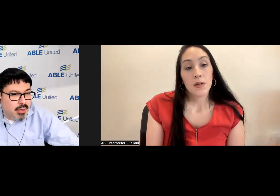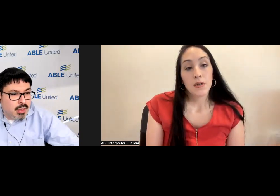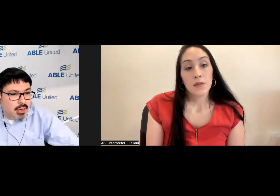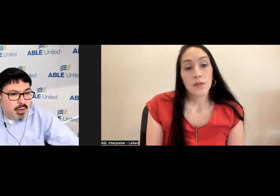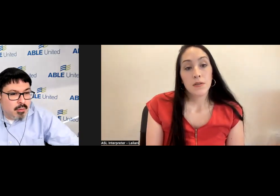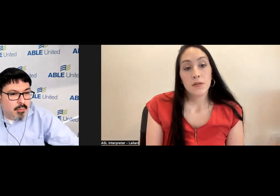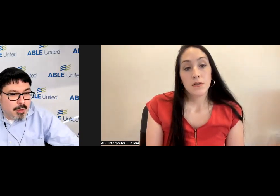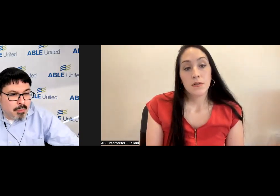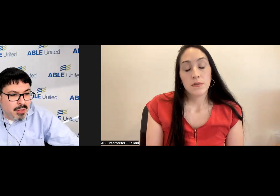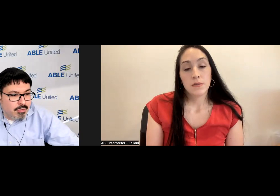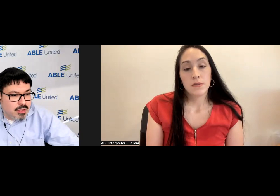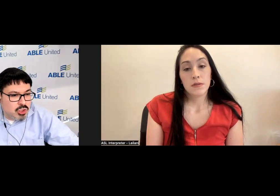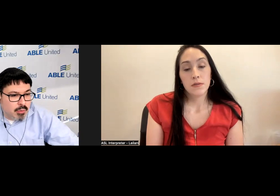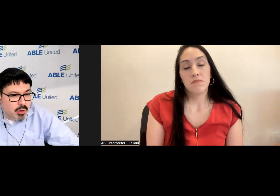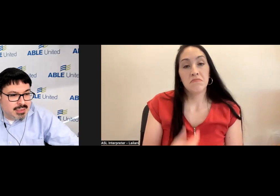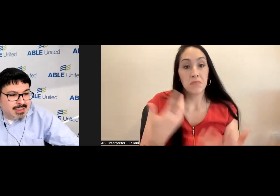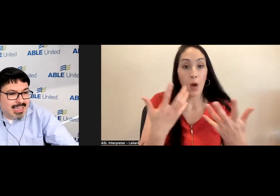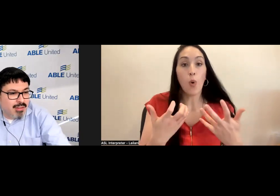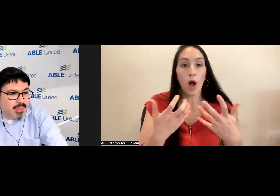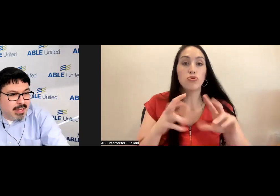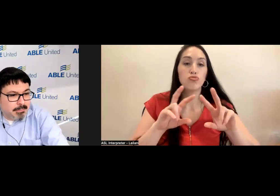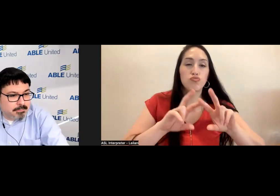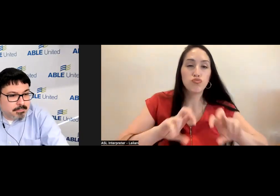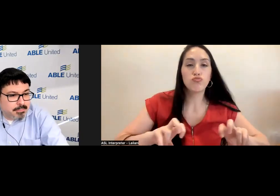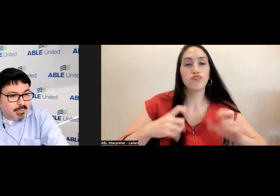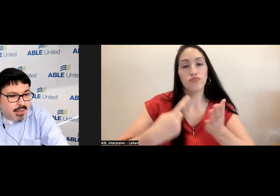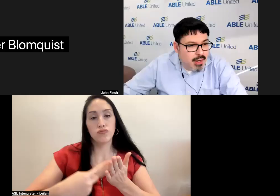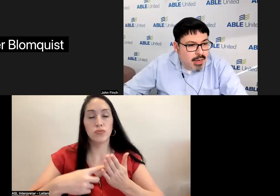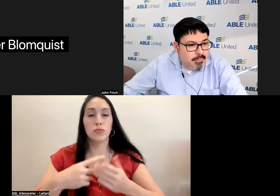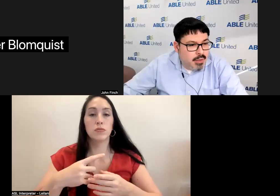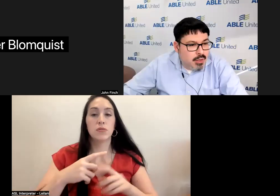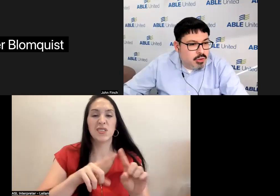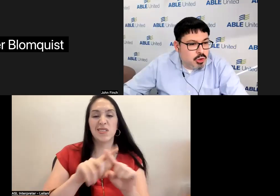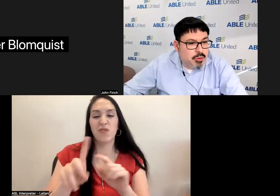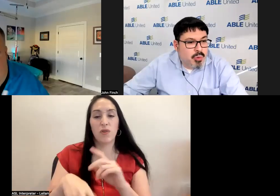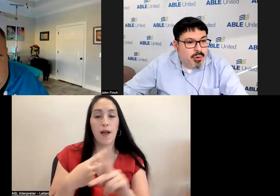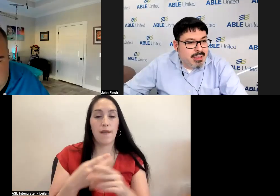we're gonna save on that do you know where you port anything to the Irs?